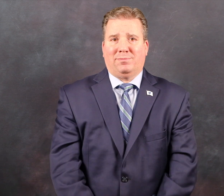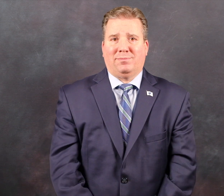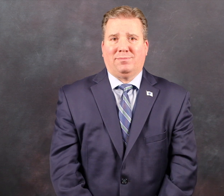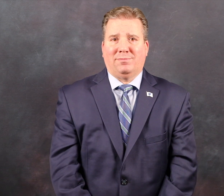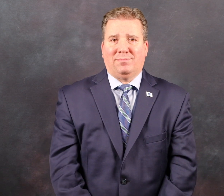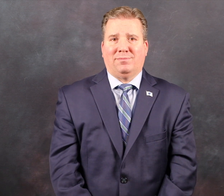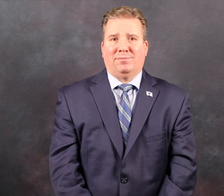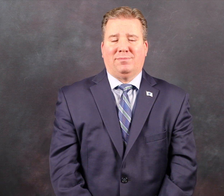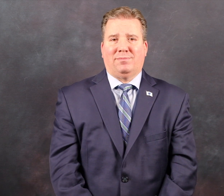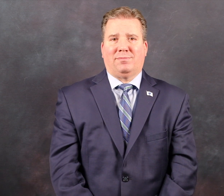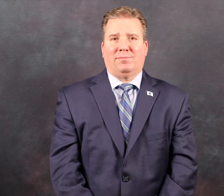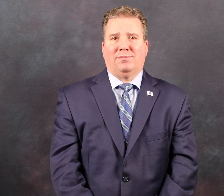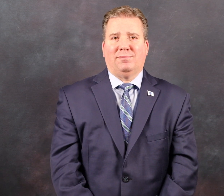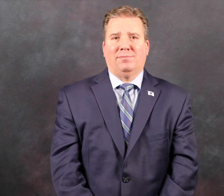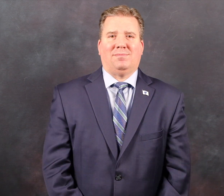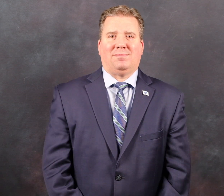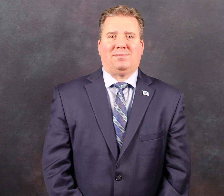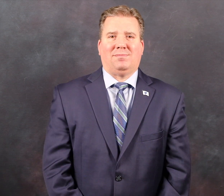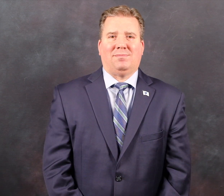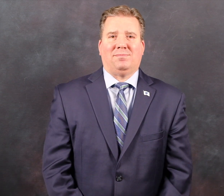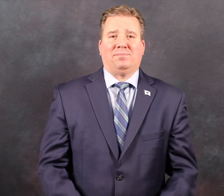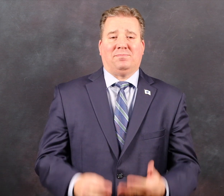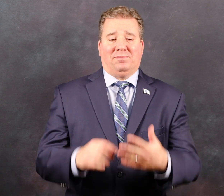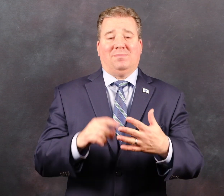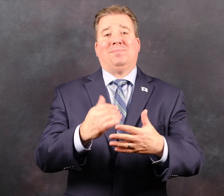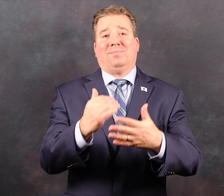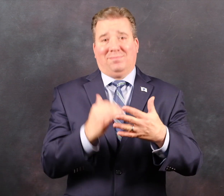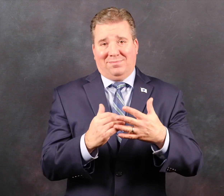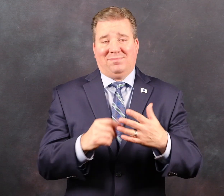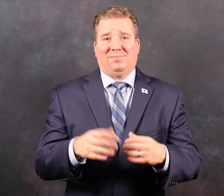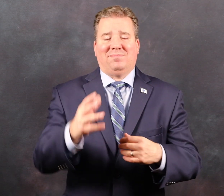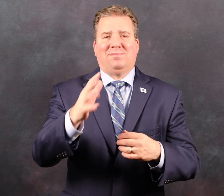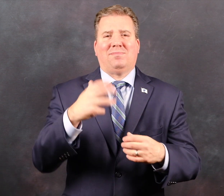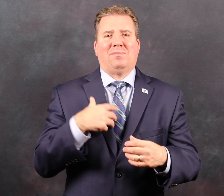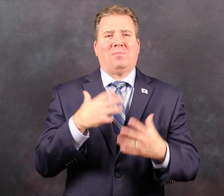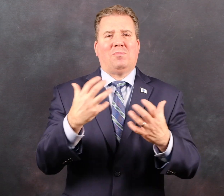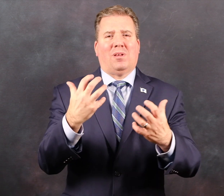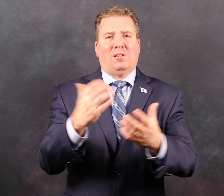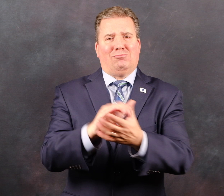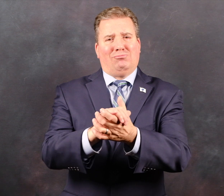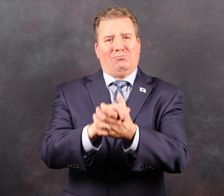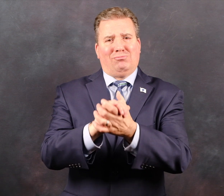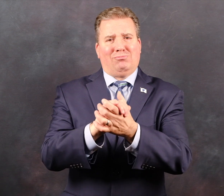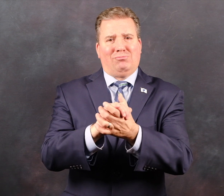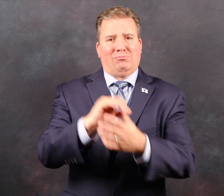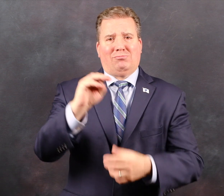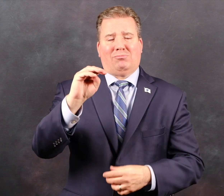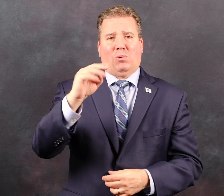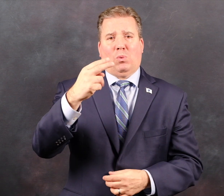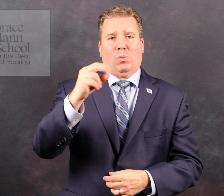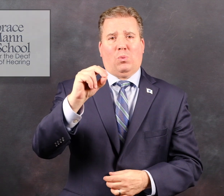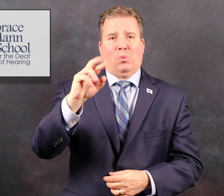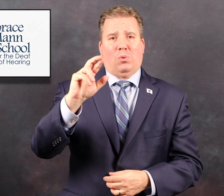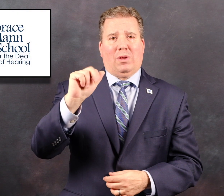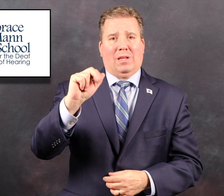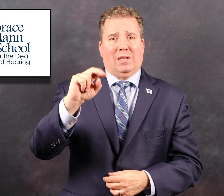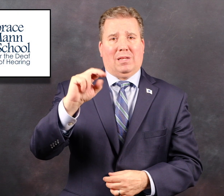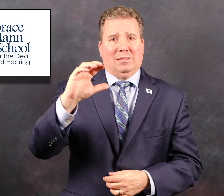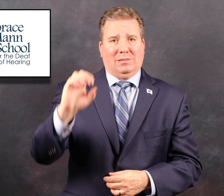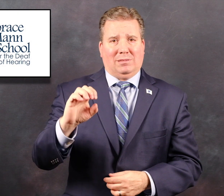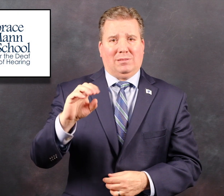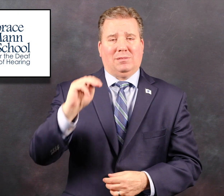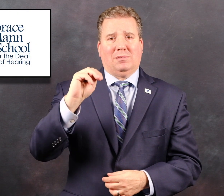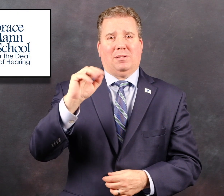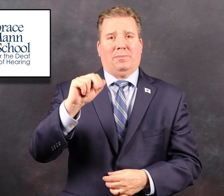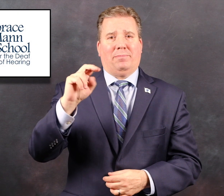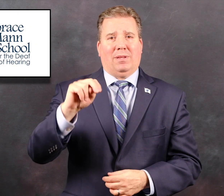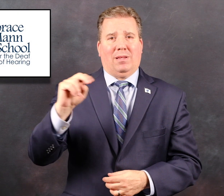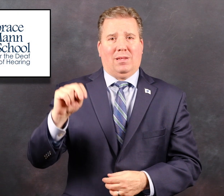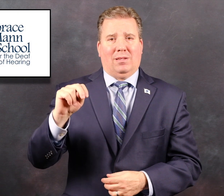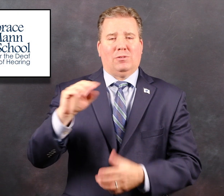Next, I’d like to extend my congratulations to the Horace Mann School for the Deaf in